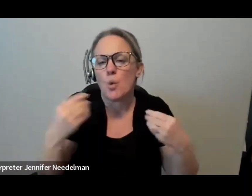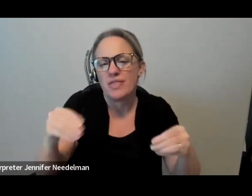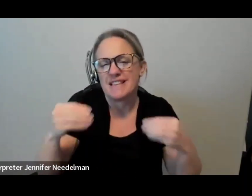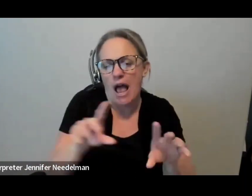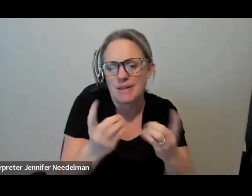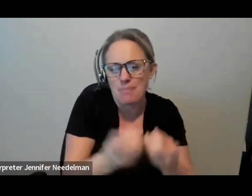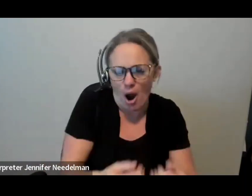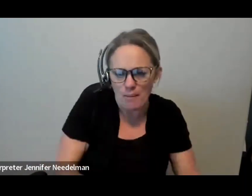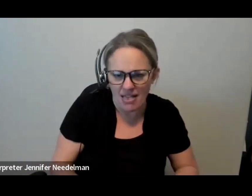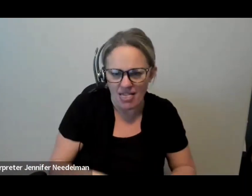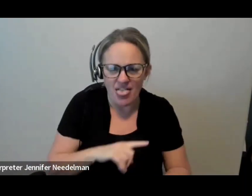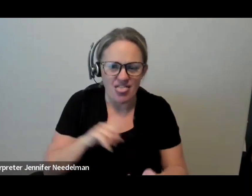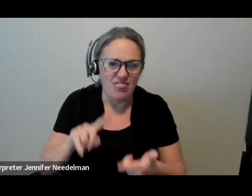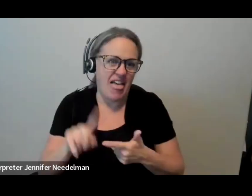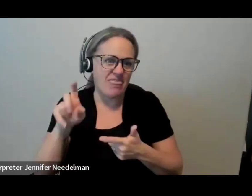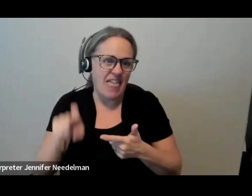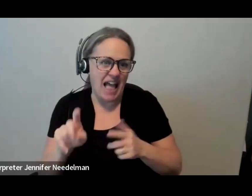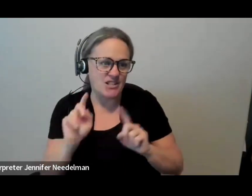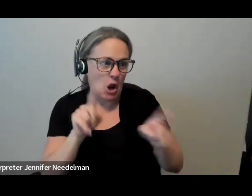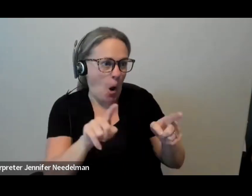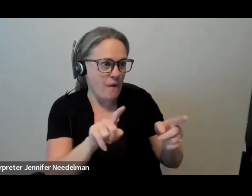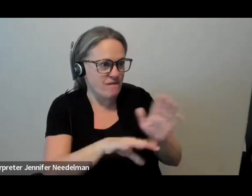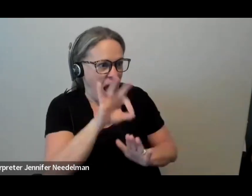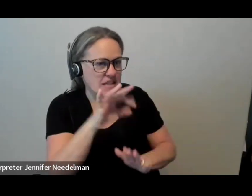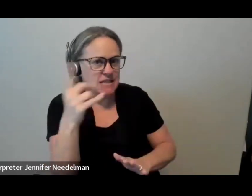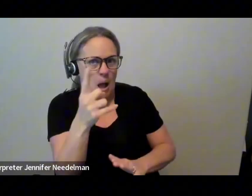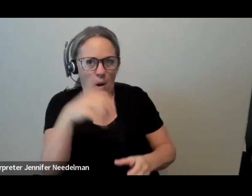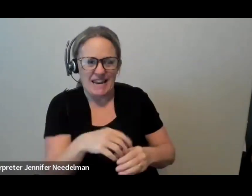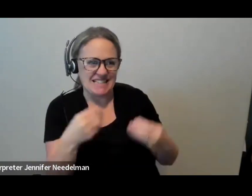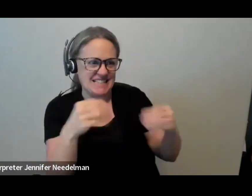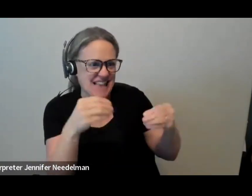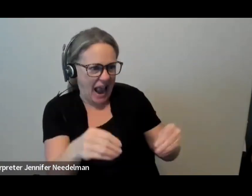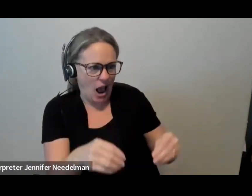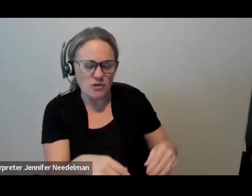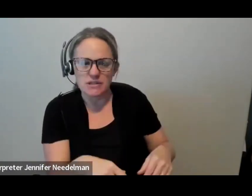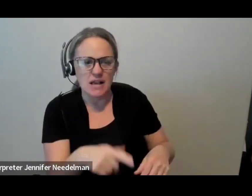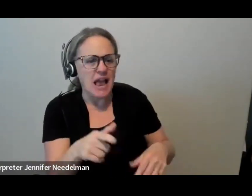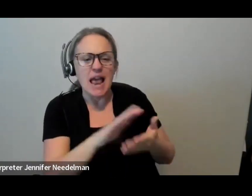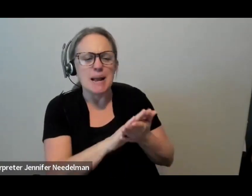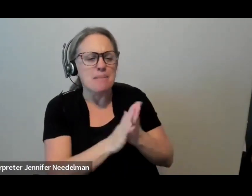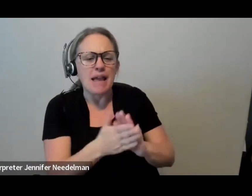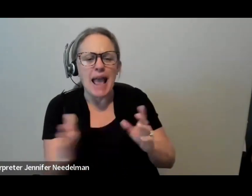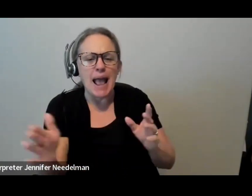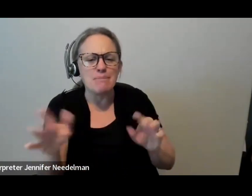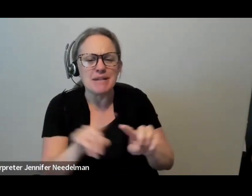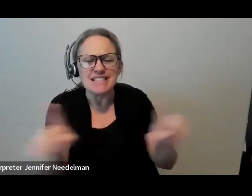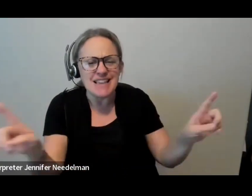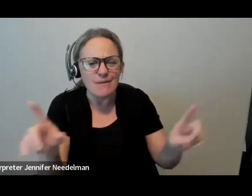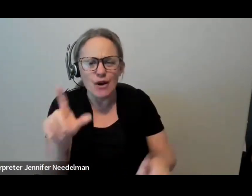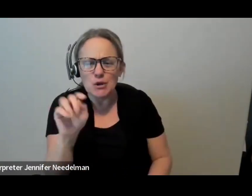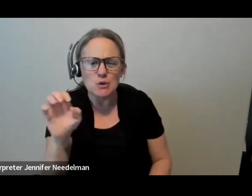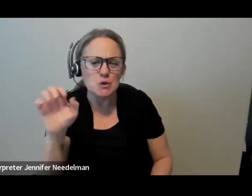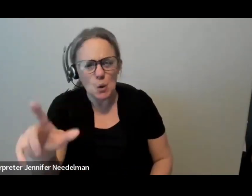and then they had to move and find a champion in sales and it actually became a totally different tool that just happened to be accessible.